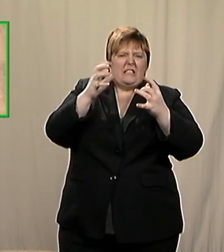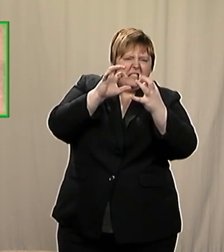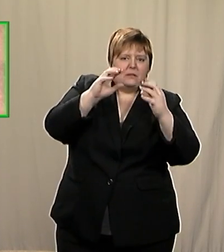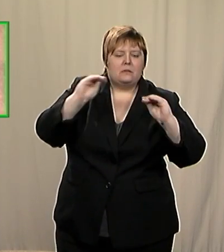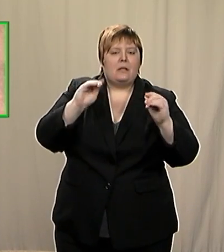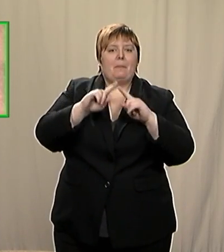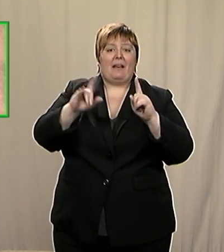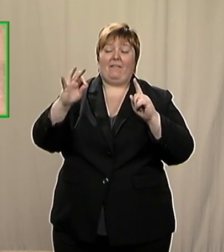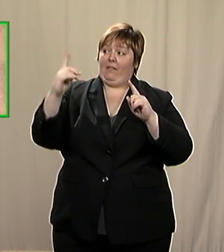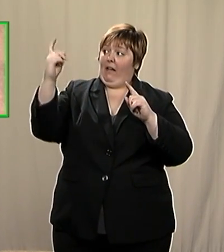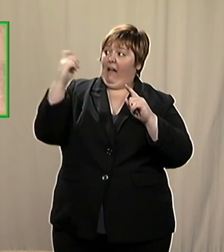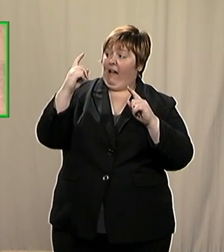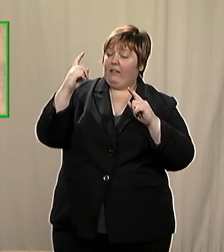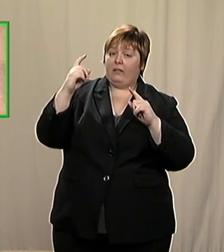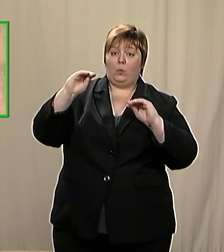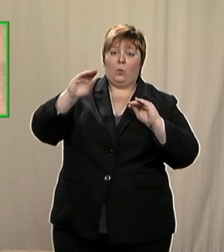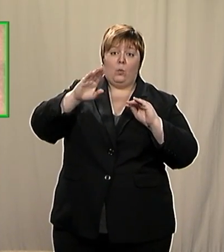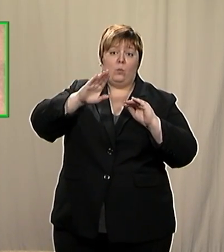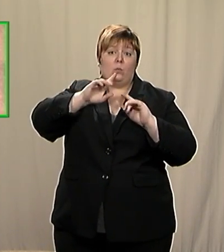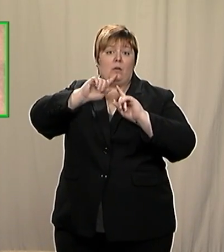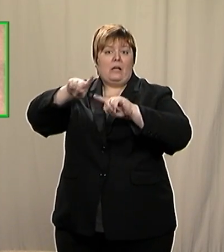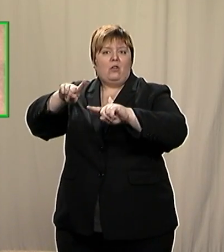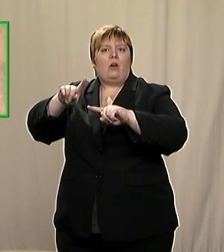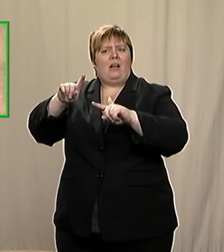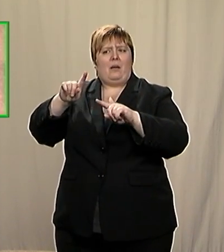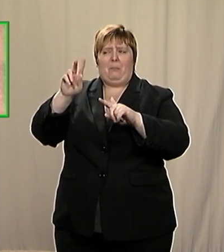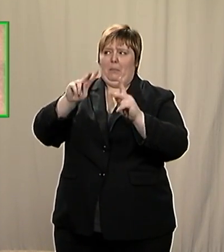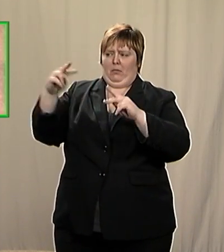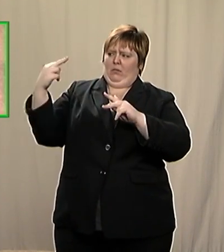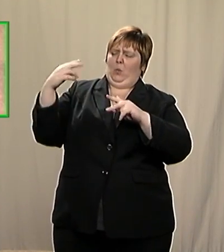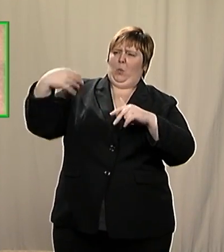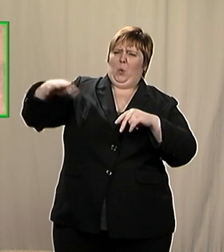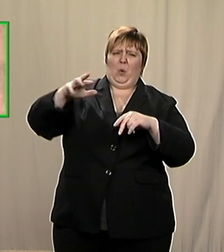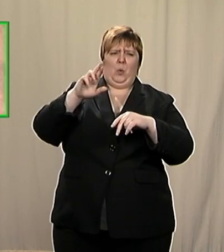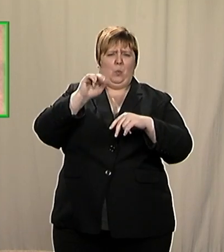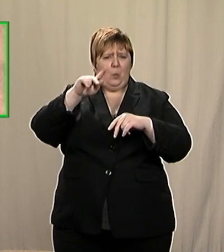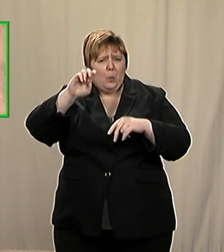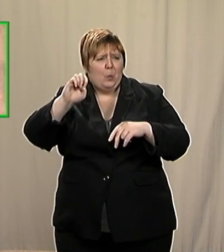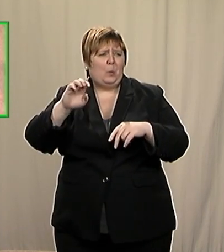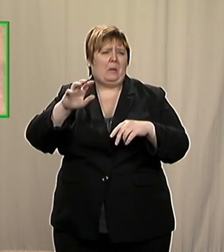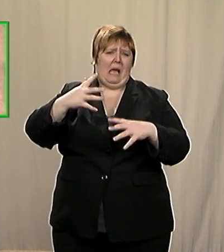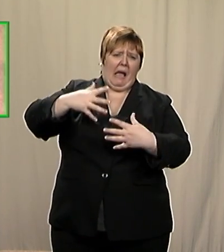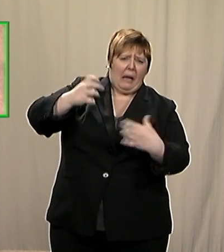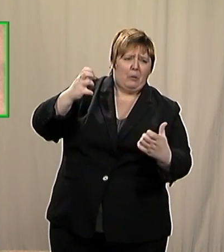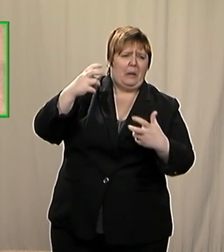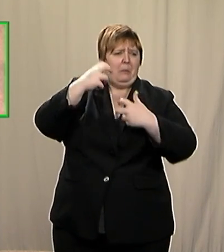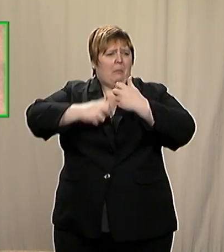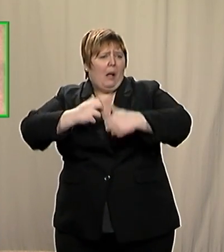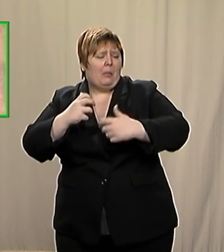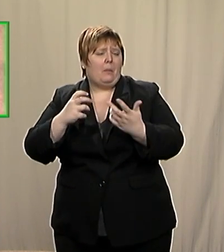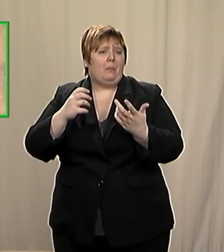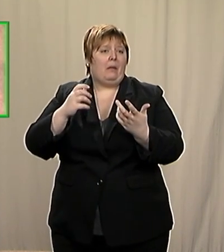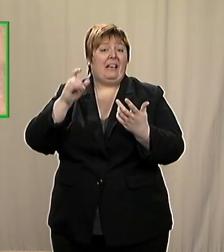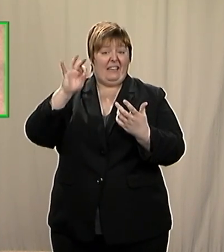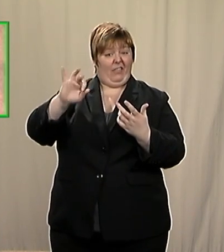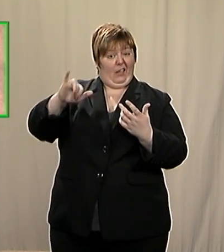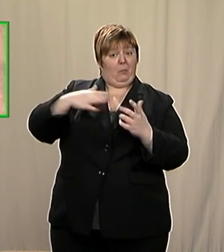the interpretation of that is that the person is rude or angry or having a problem. If that's exactly what you're trying to communicate, that's fine.